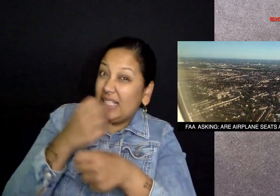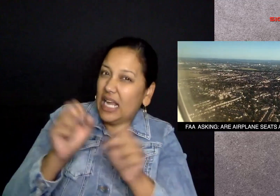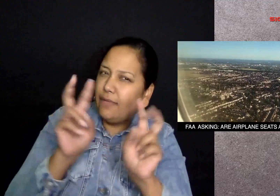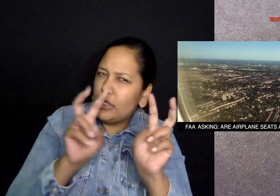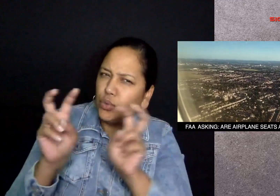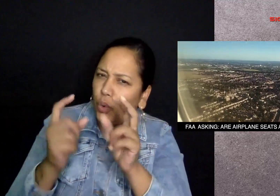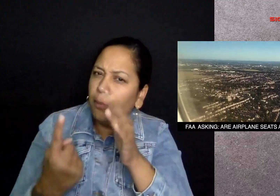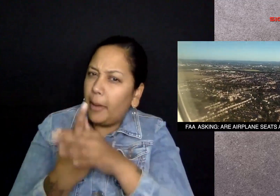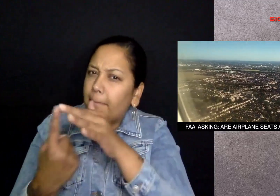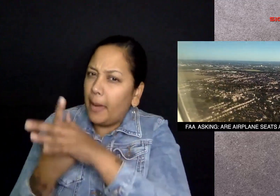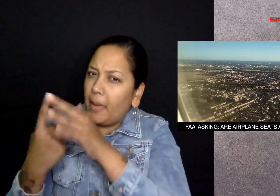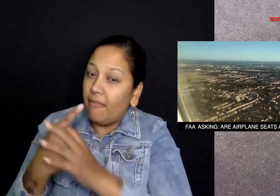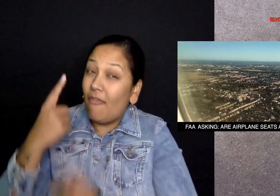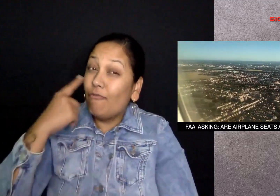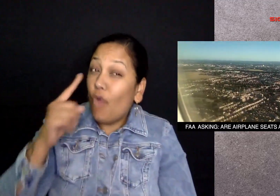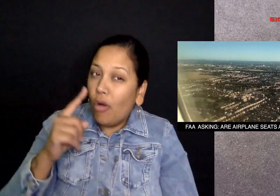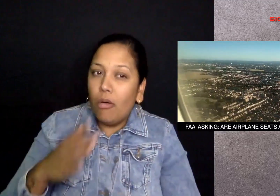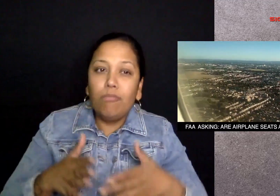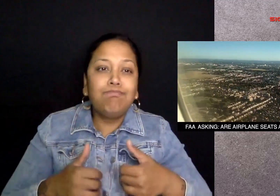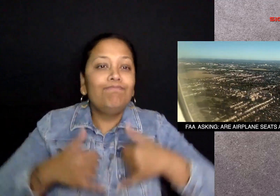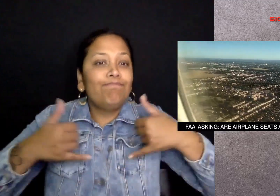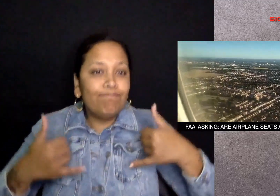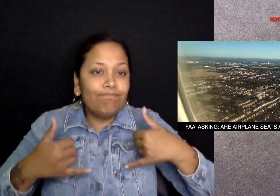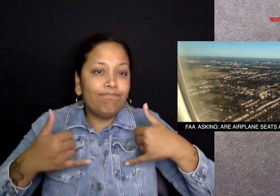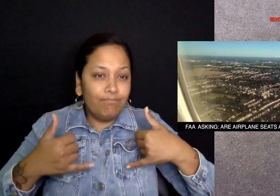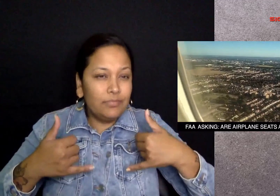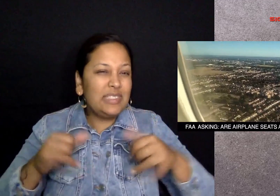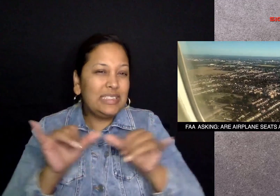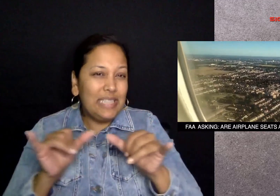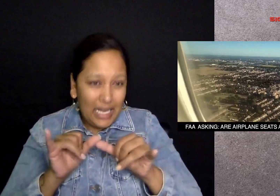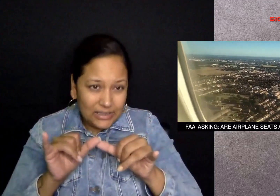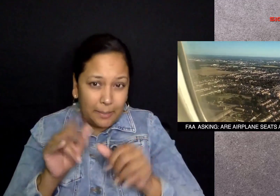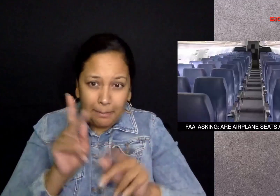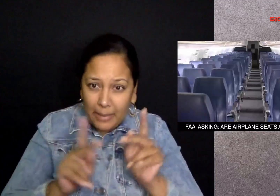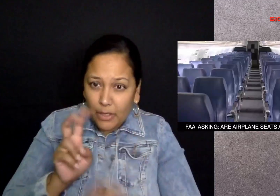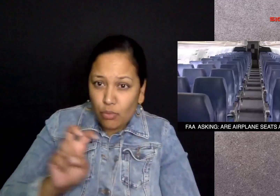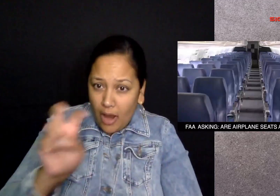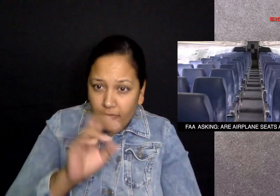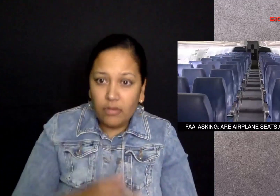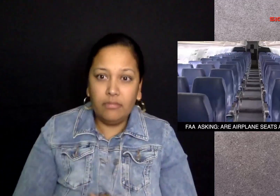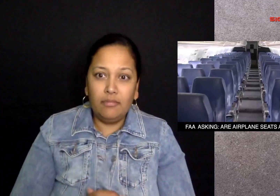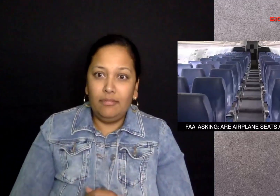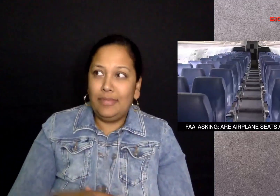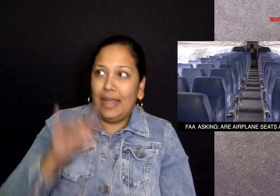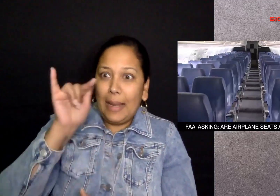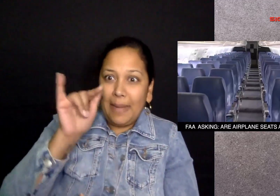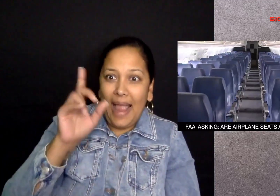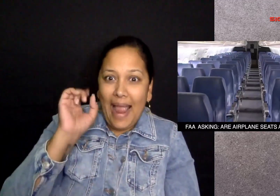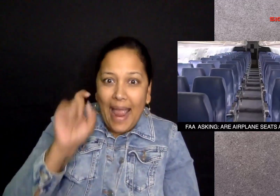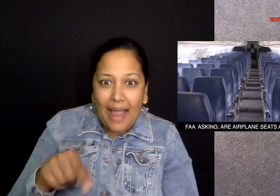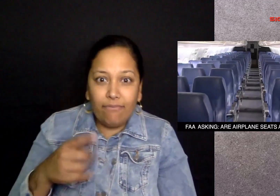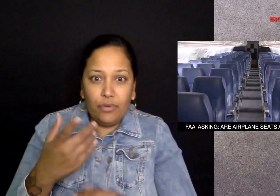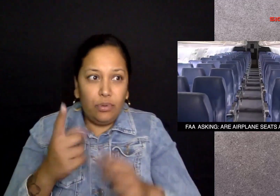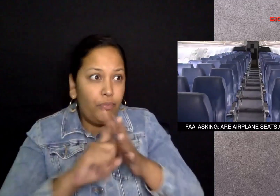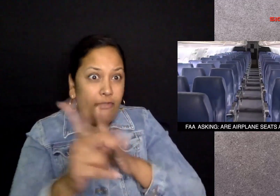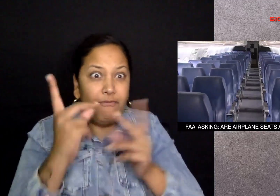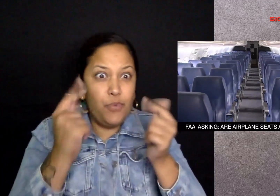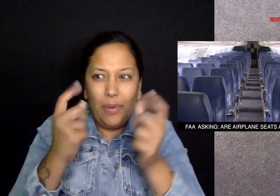and it's a safety issue for plus size travelers when a plane has to be evacuated quickly